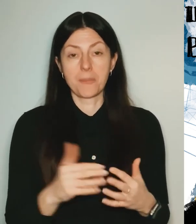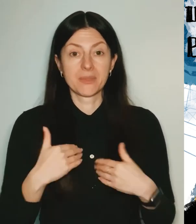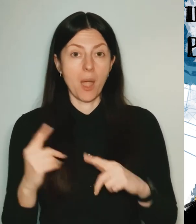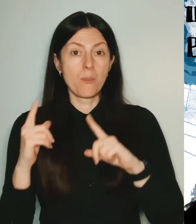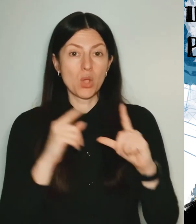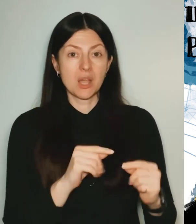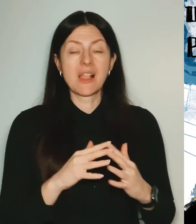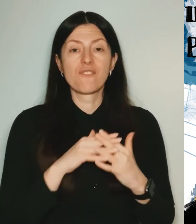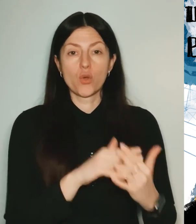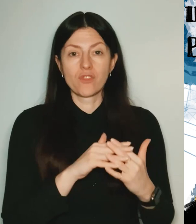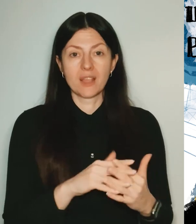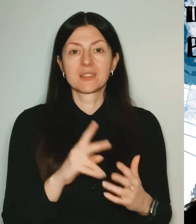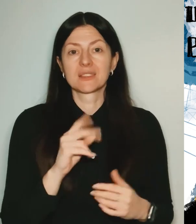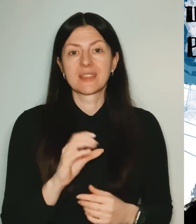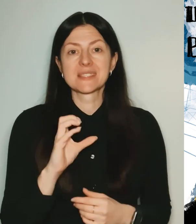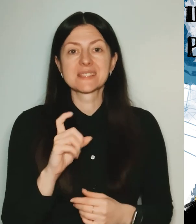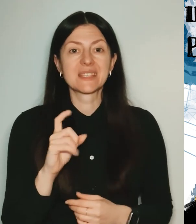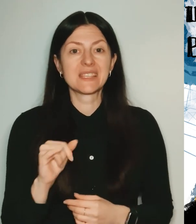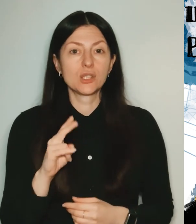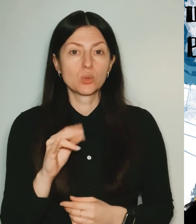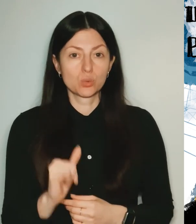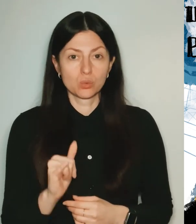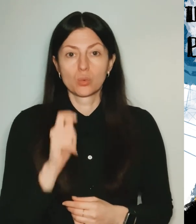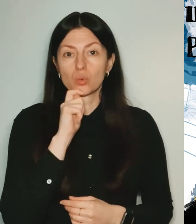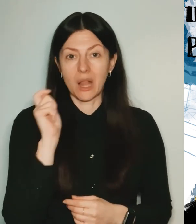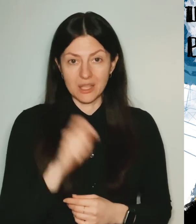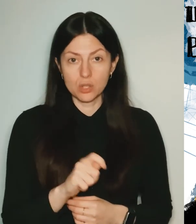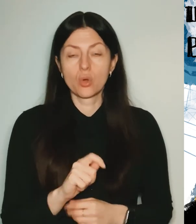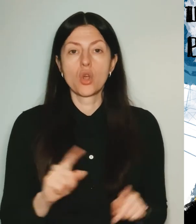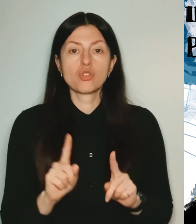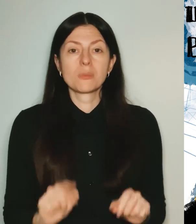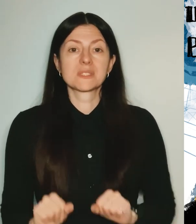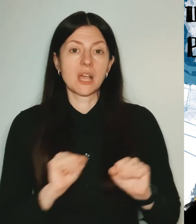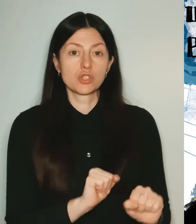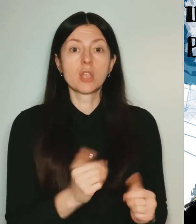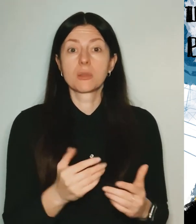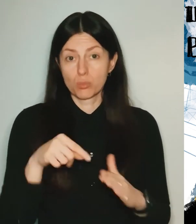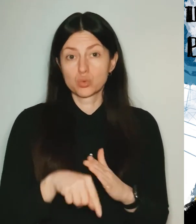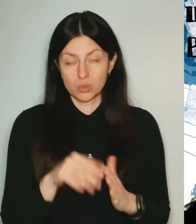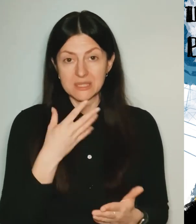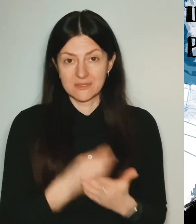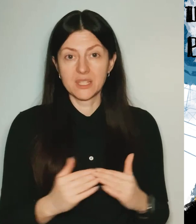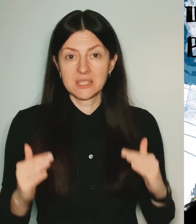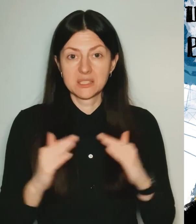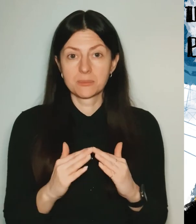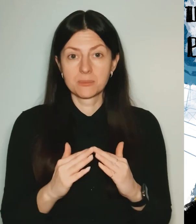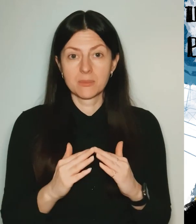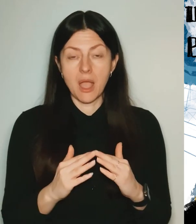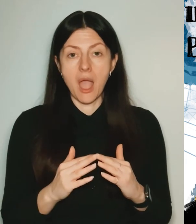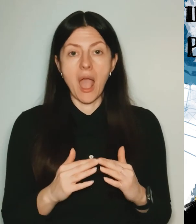I went to fight to the east of Ukraine to protect my home,